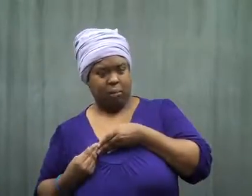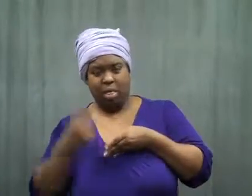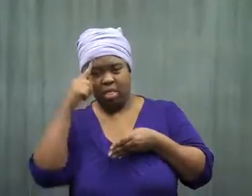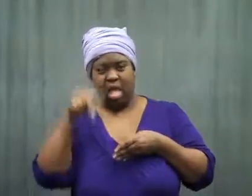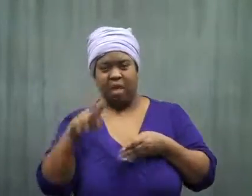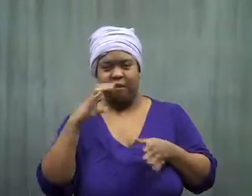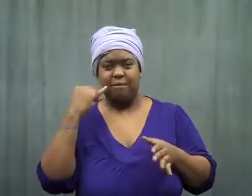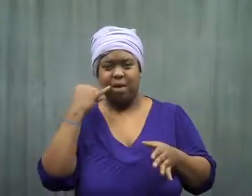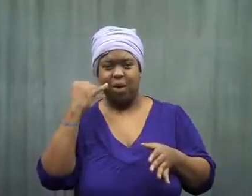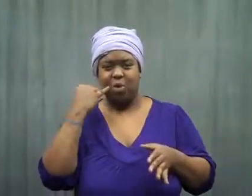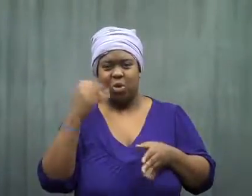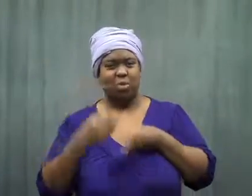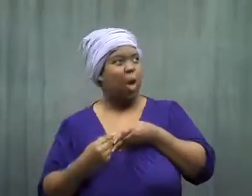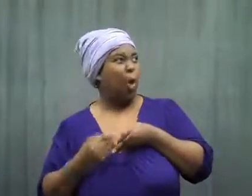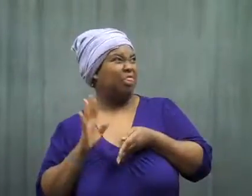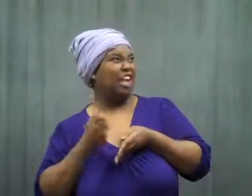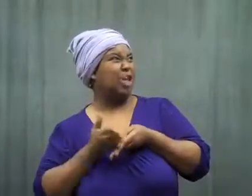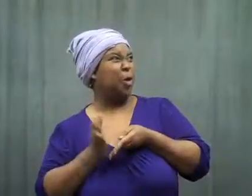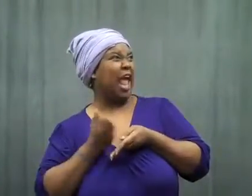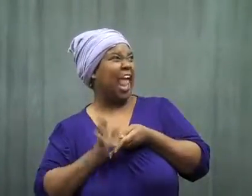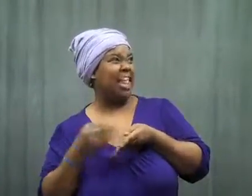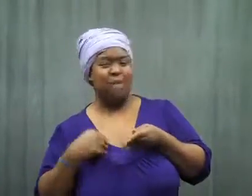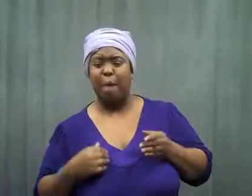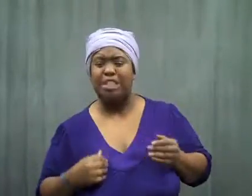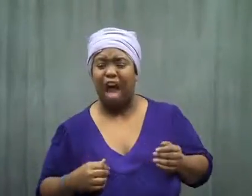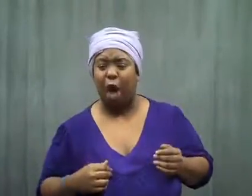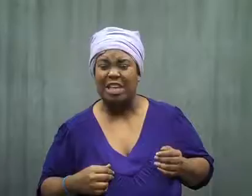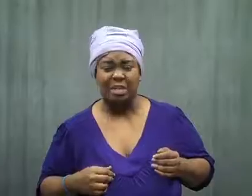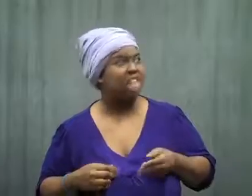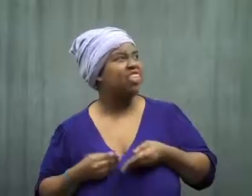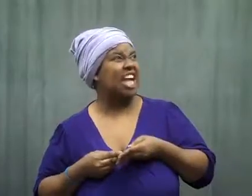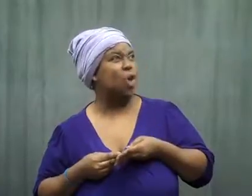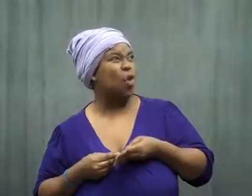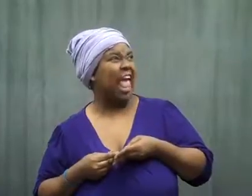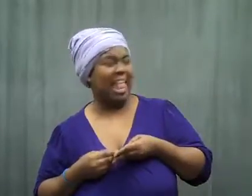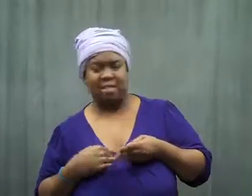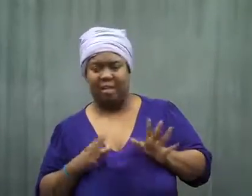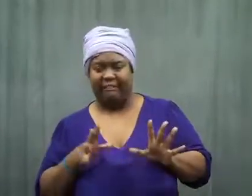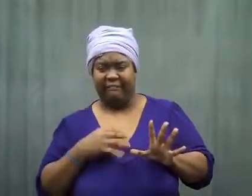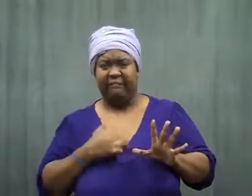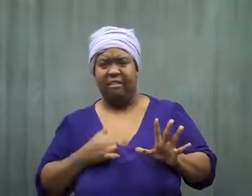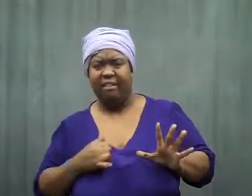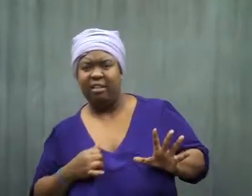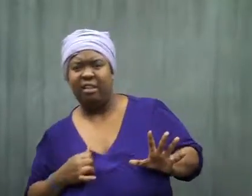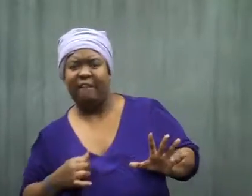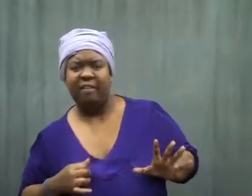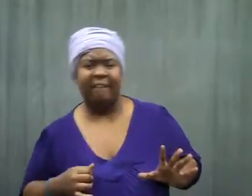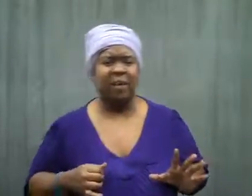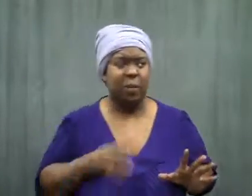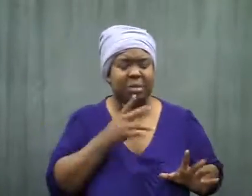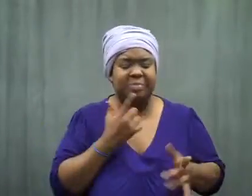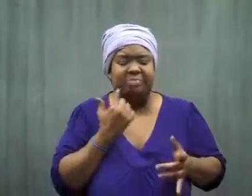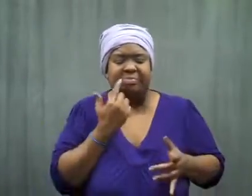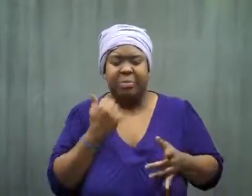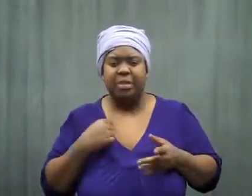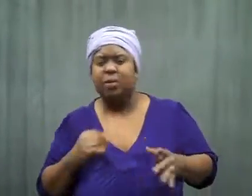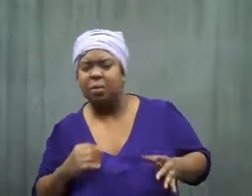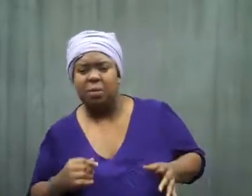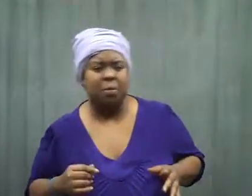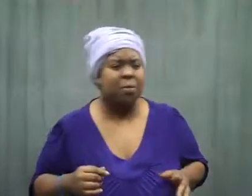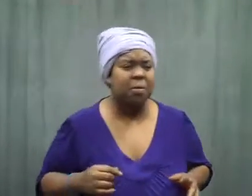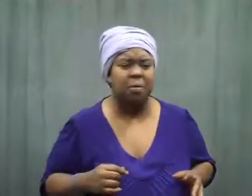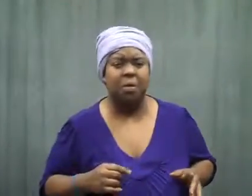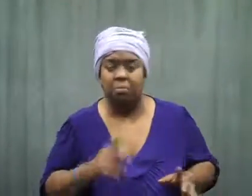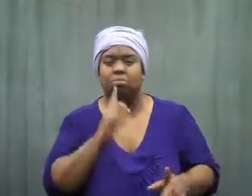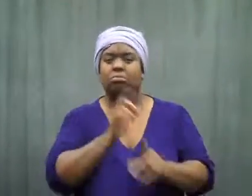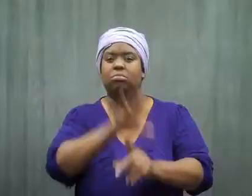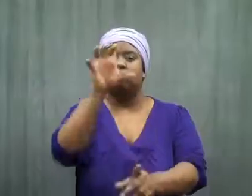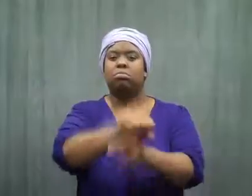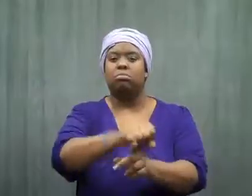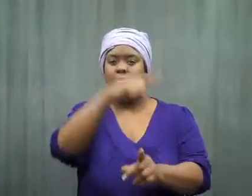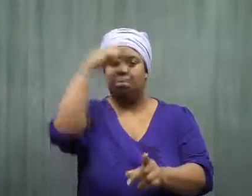She thought I was looking at her phone. She said, "That's ok."